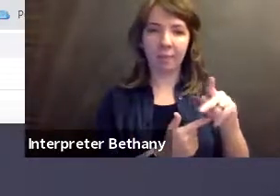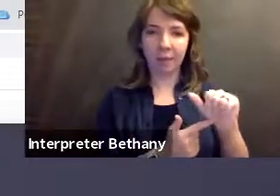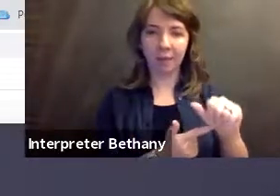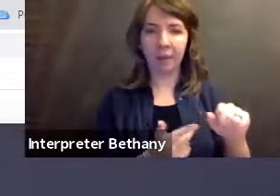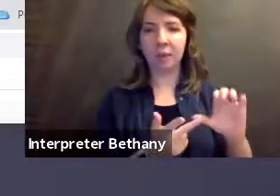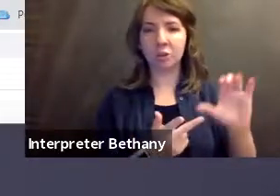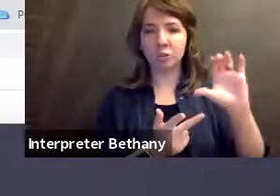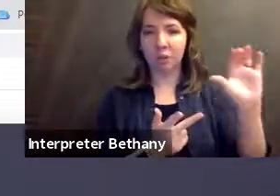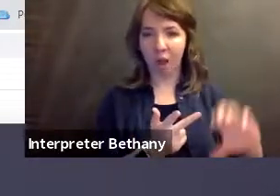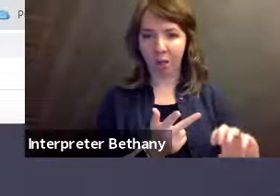You try it.